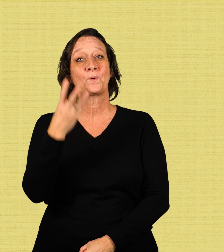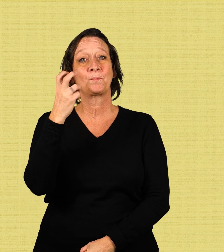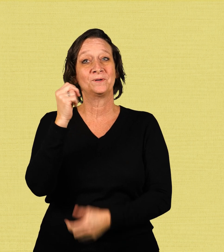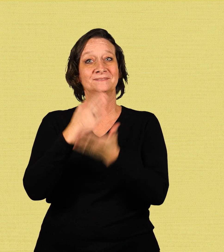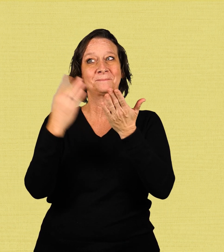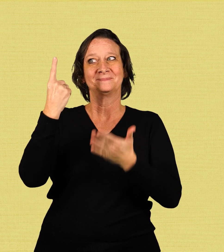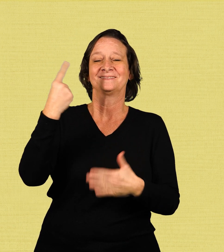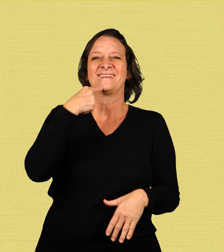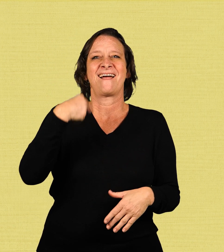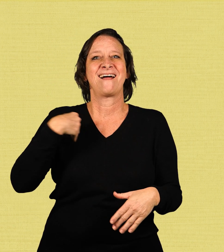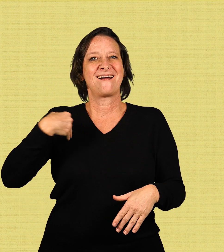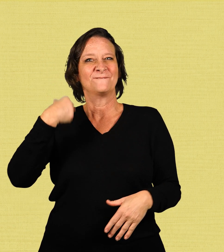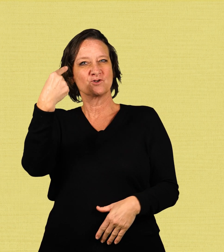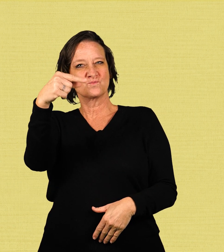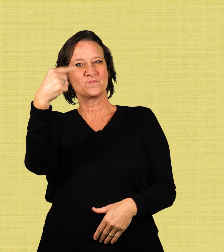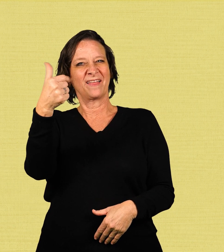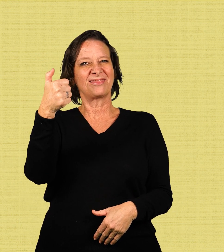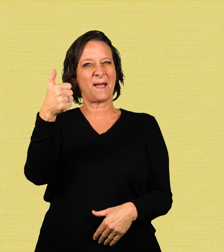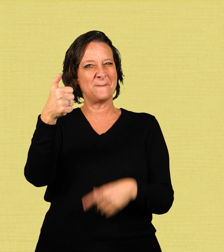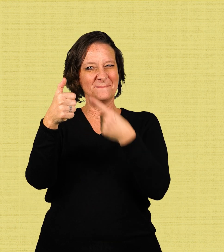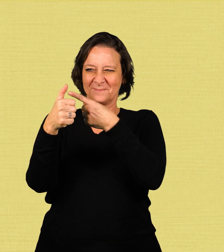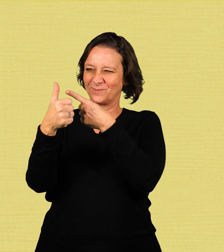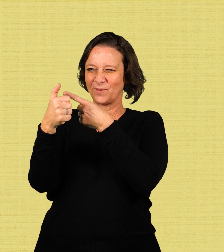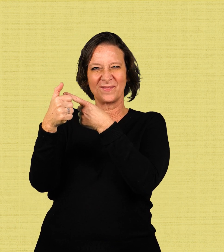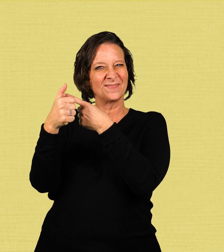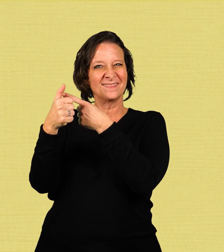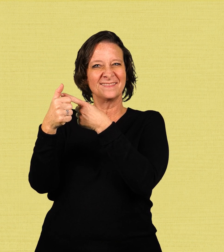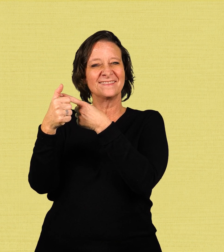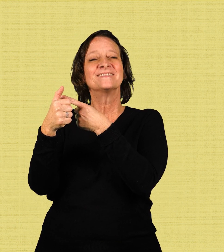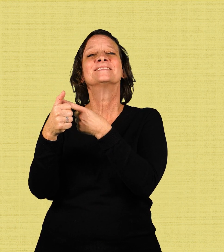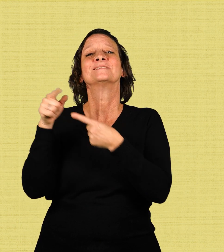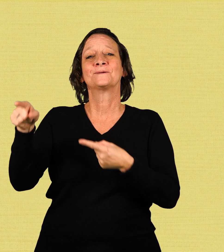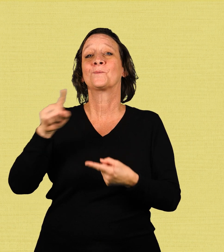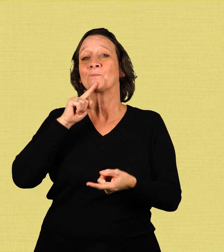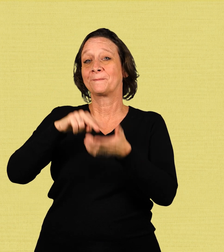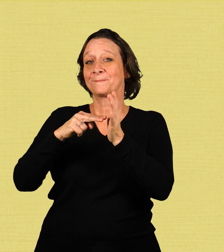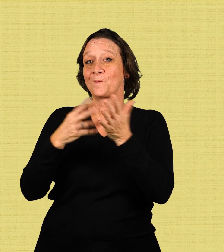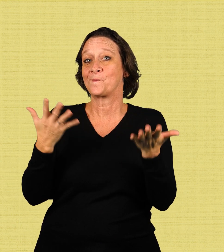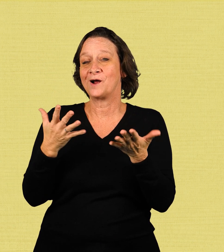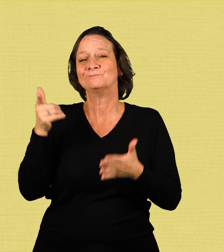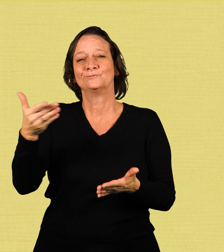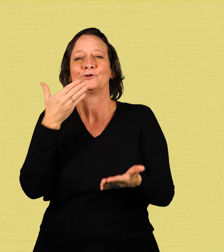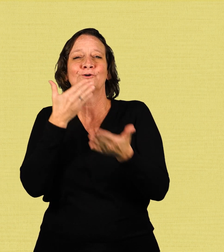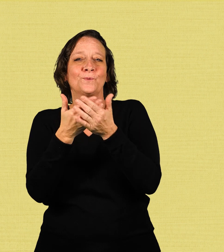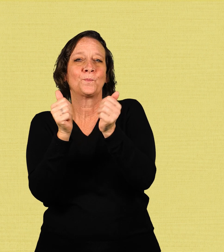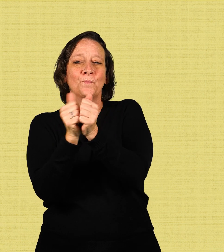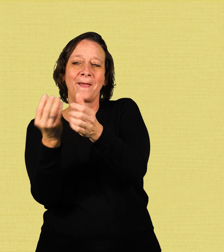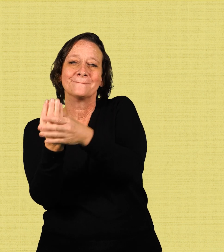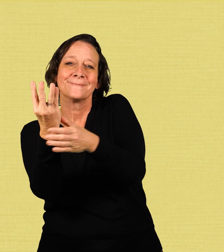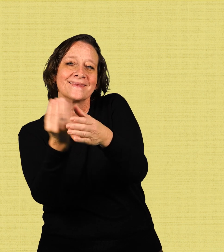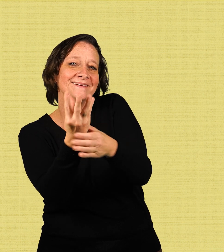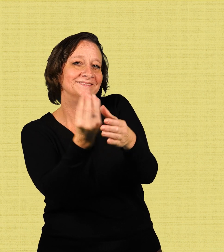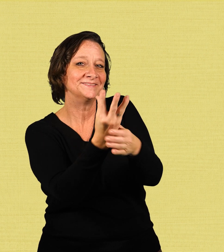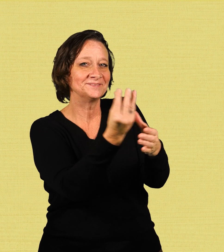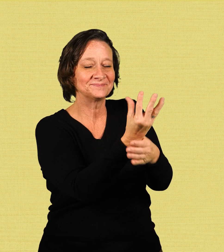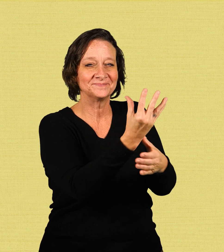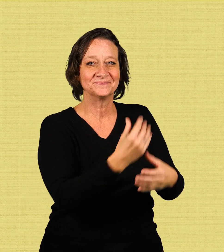When someone says, “I have a green thumb,” she really means that she is good with plants.